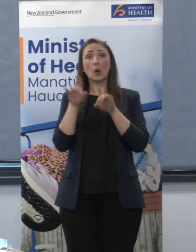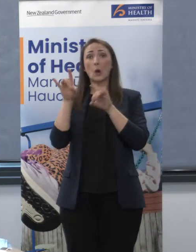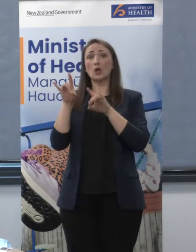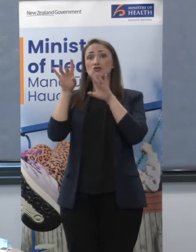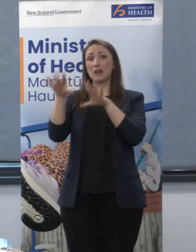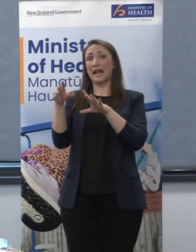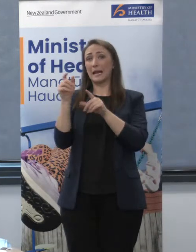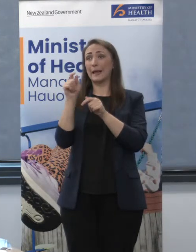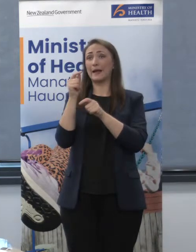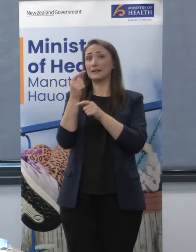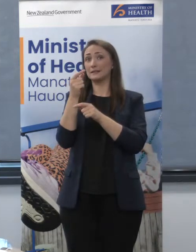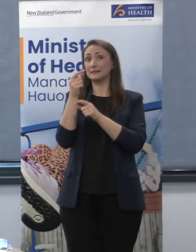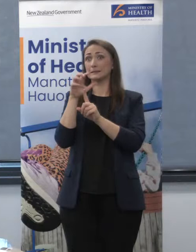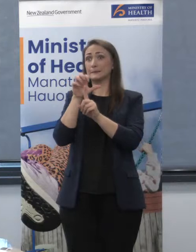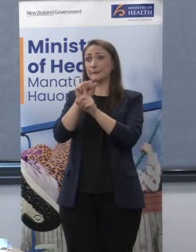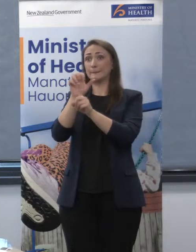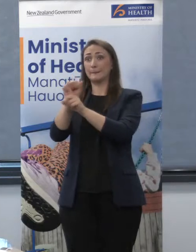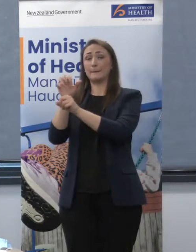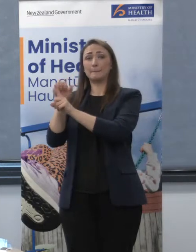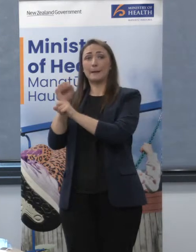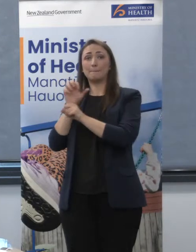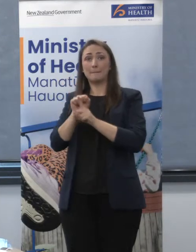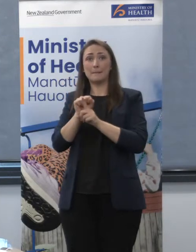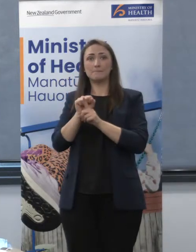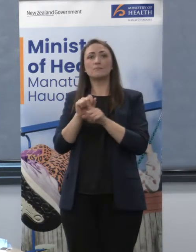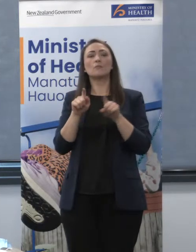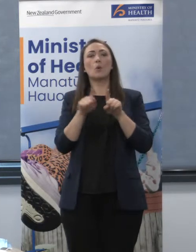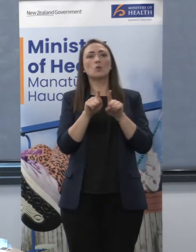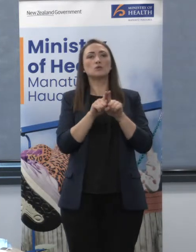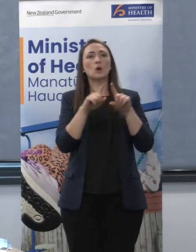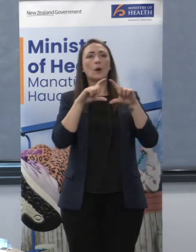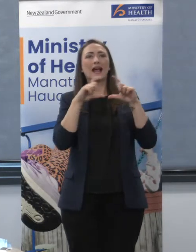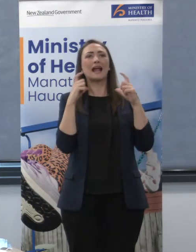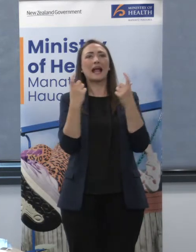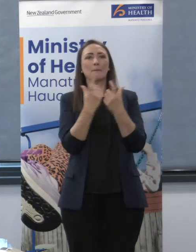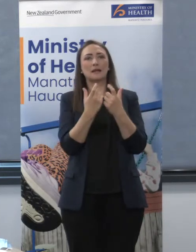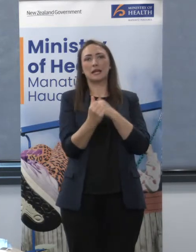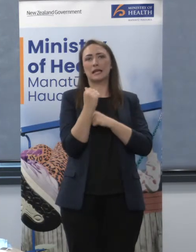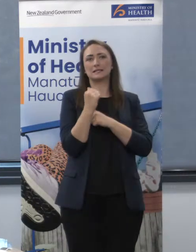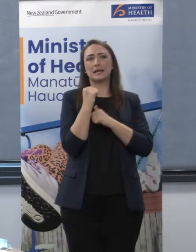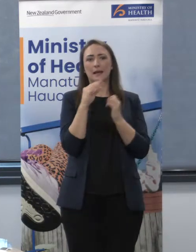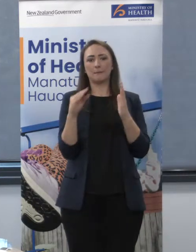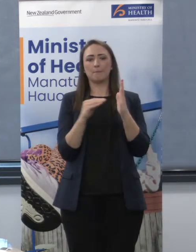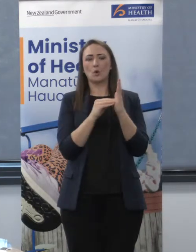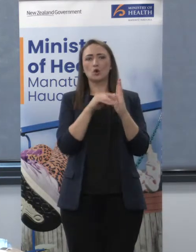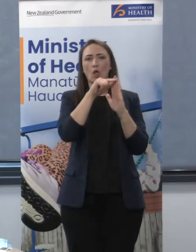We are aware that a case has been detected in Australia, and you may have recalled cabinet